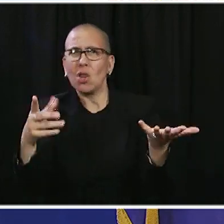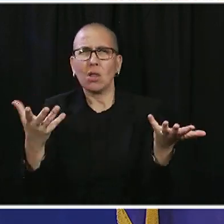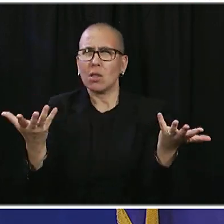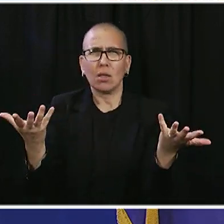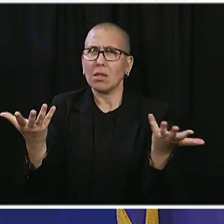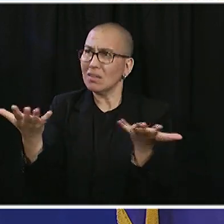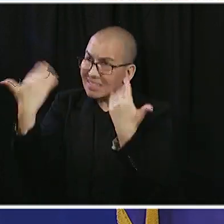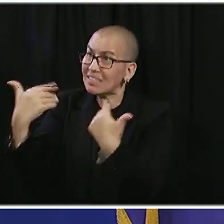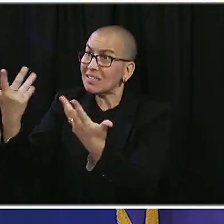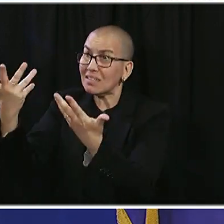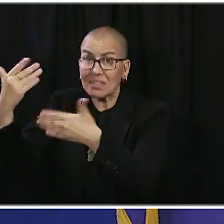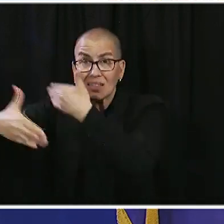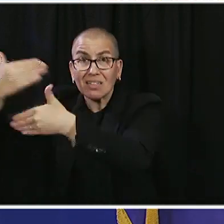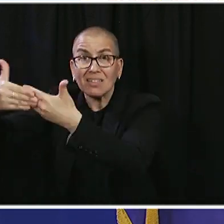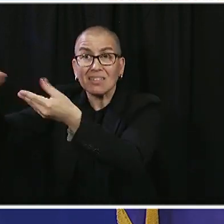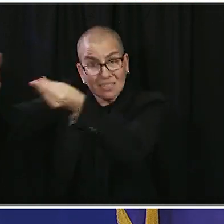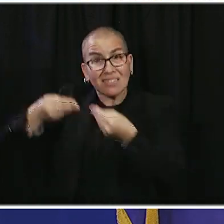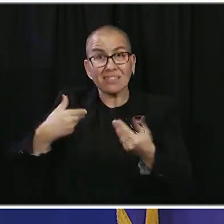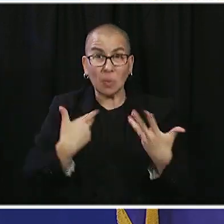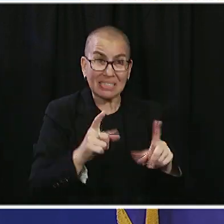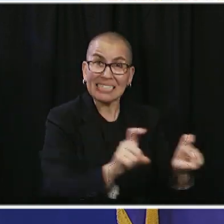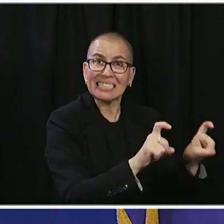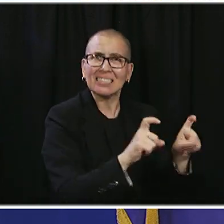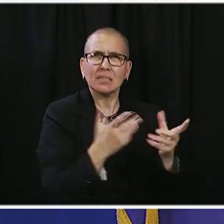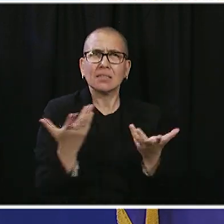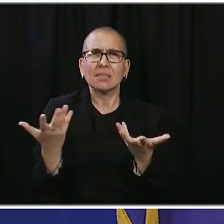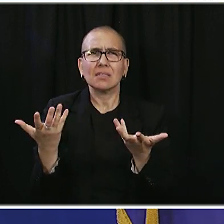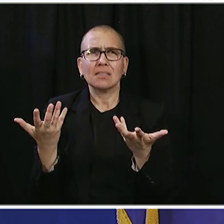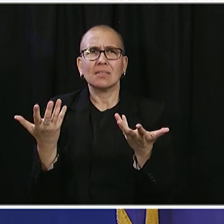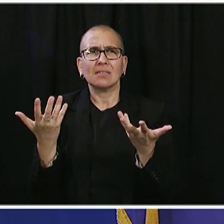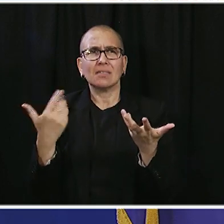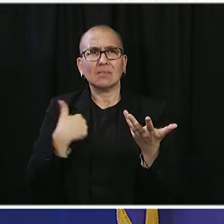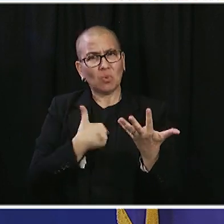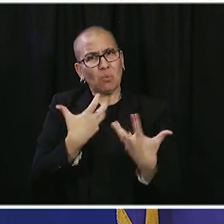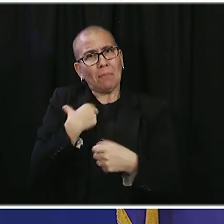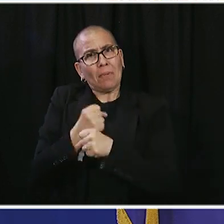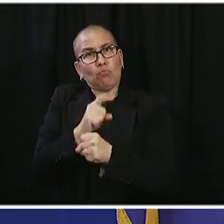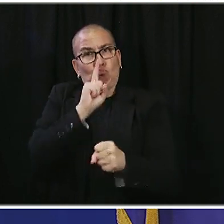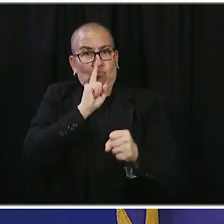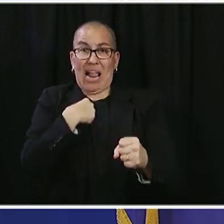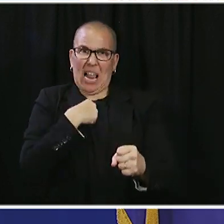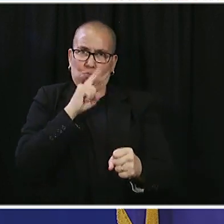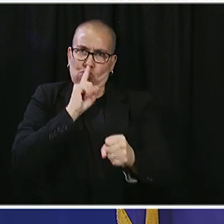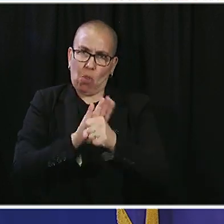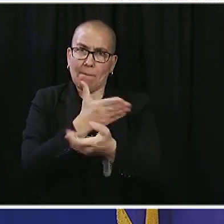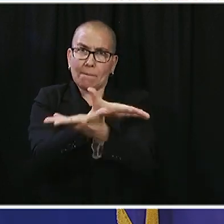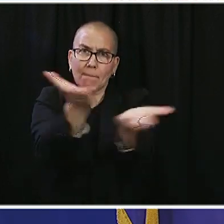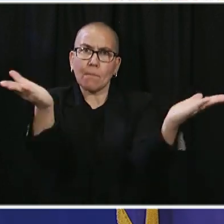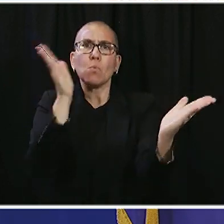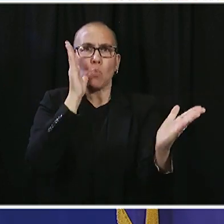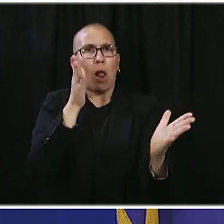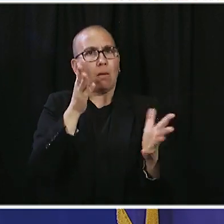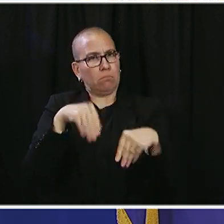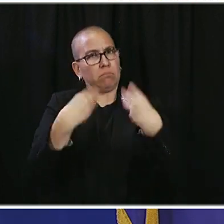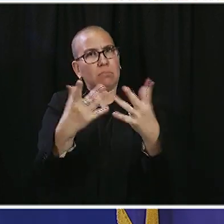OUR SEVEN HOE LOGIC PAN THEY ARES WHEN. THOSE ARE THE TYPES OF THINGS THAT ARE HAPPENING EVERY DAY TO TRY AND MAKE SURE THAT WE CAN DO THOSE THINGS THAT WE TOLD